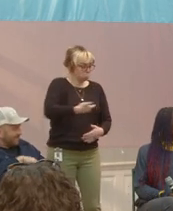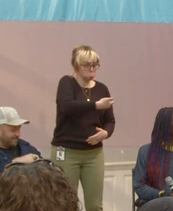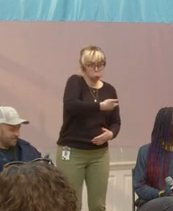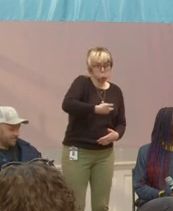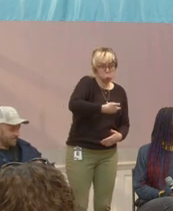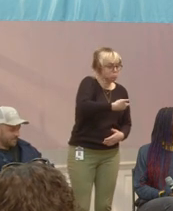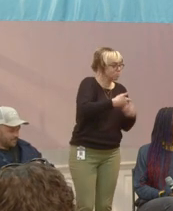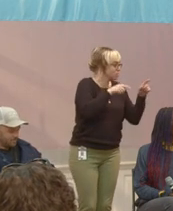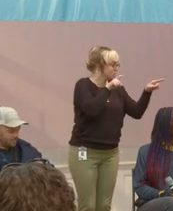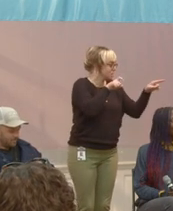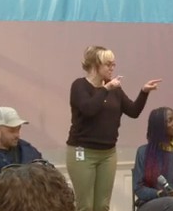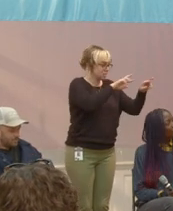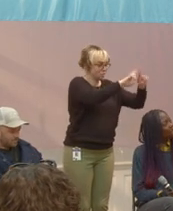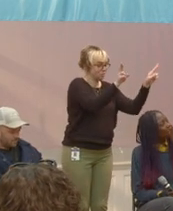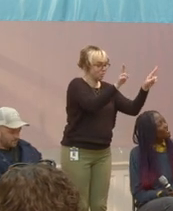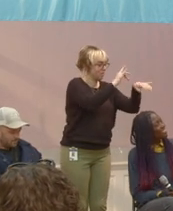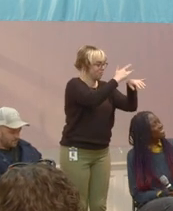dance to get ready to be available for more intimate